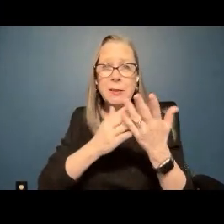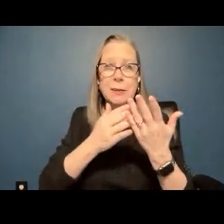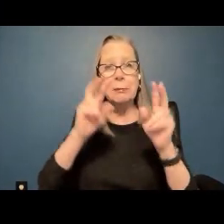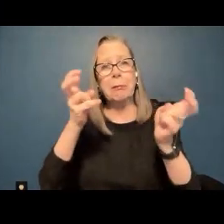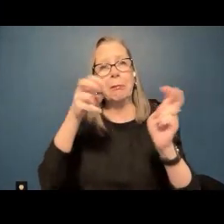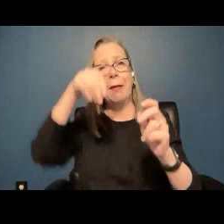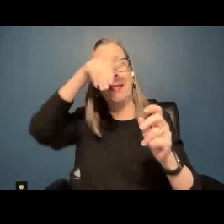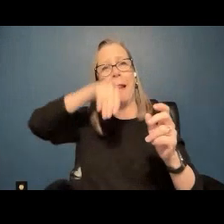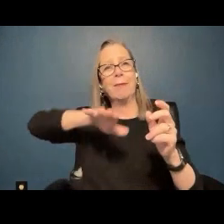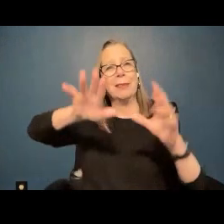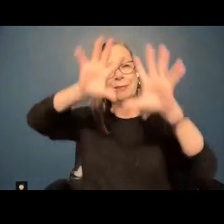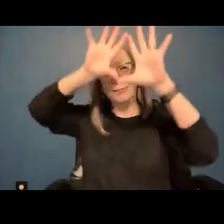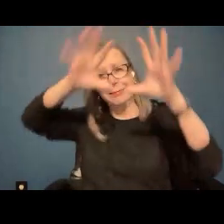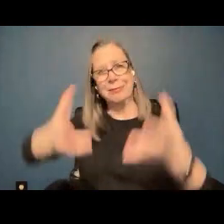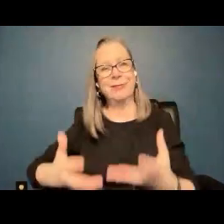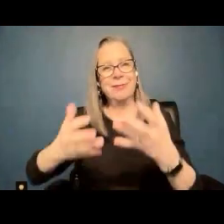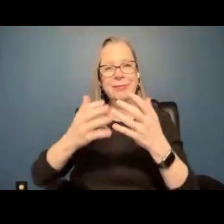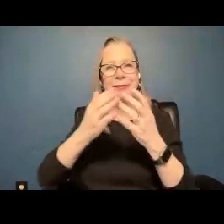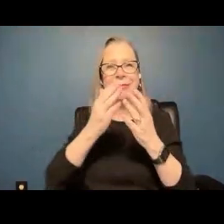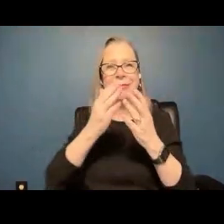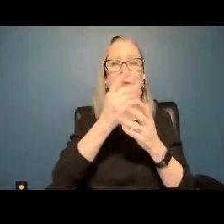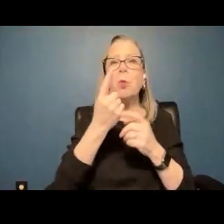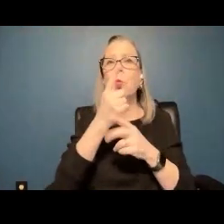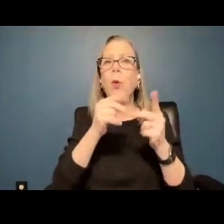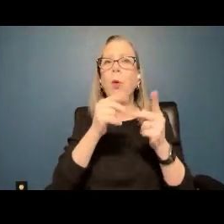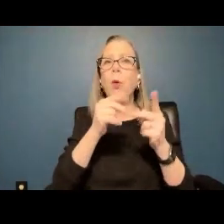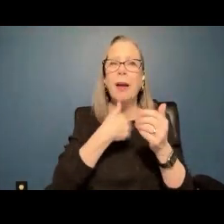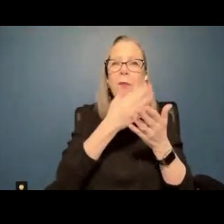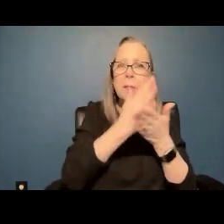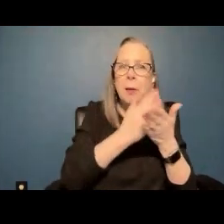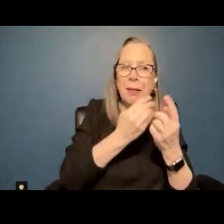It's important that all partners are aware of the full breadth and services